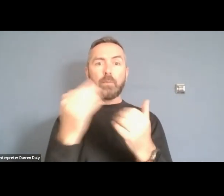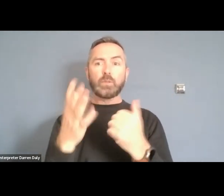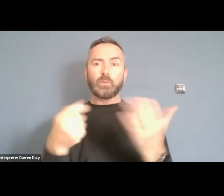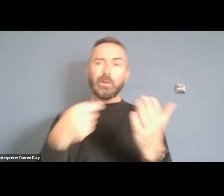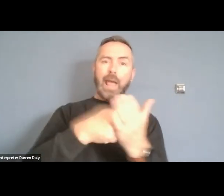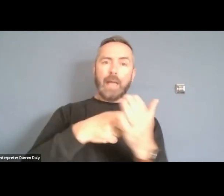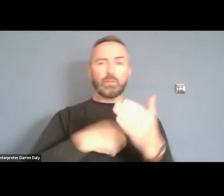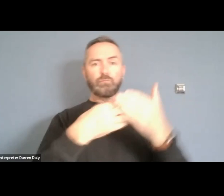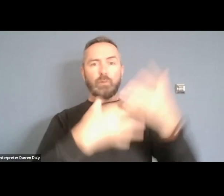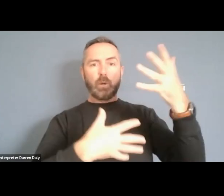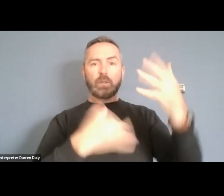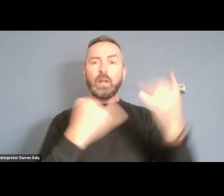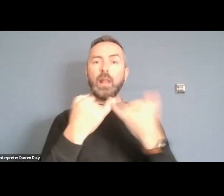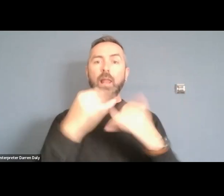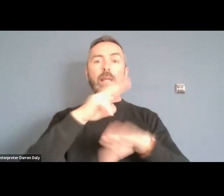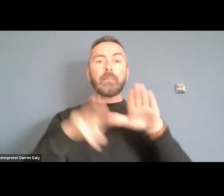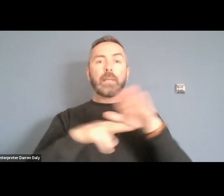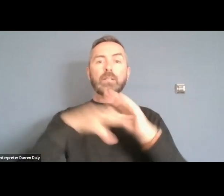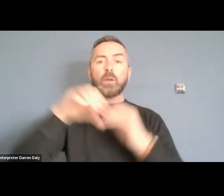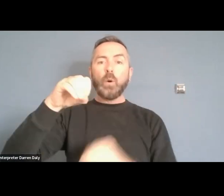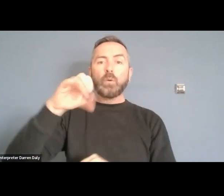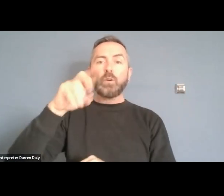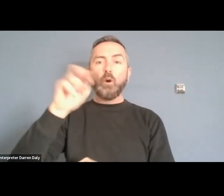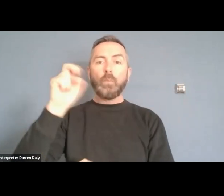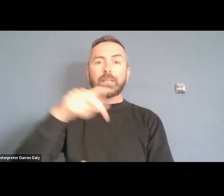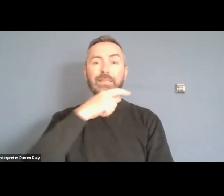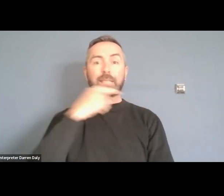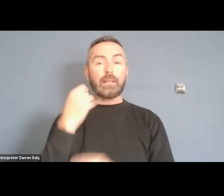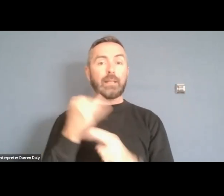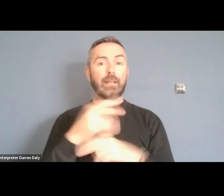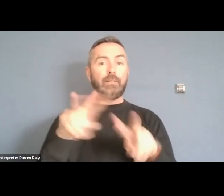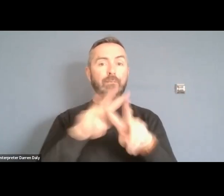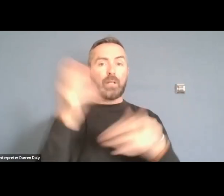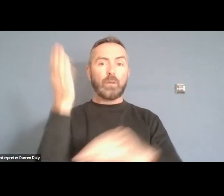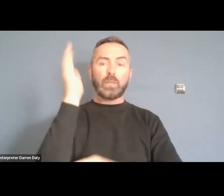As Minister O'Gorman said in his remarks in the video presentation earlier,